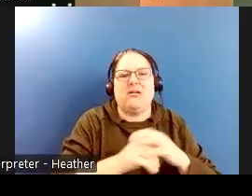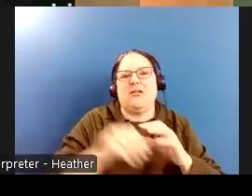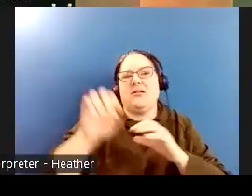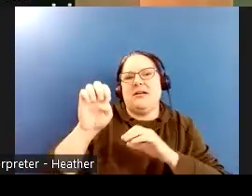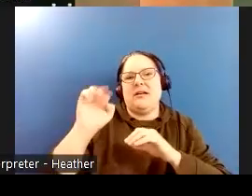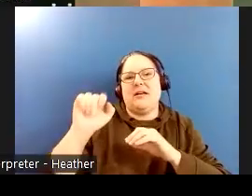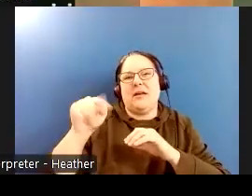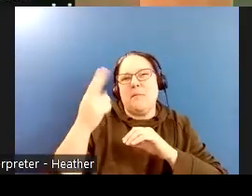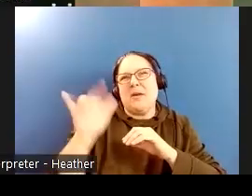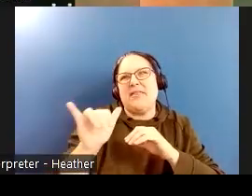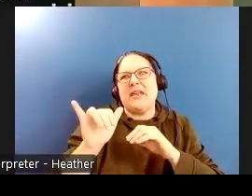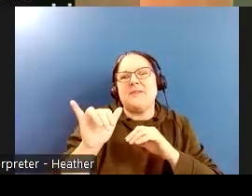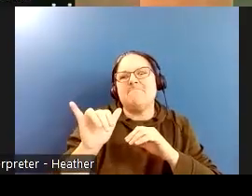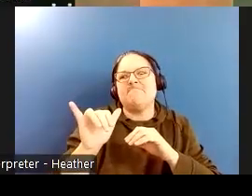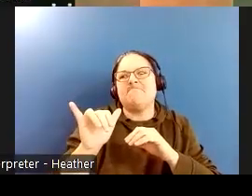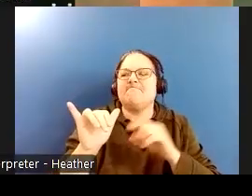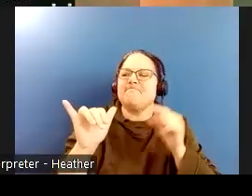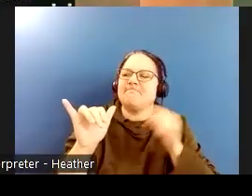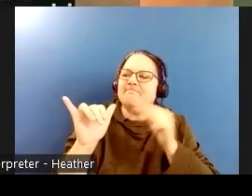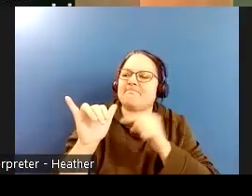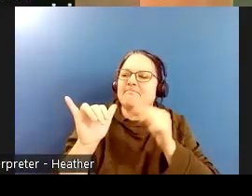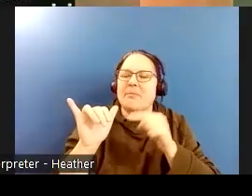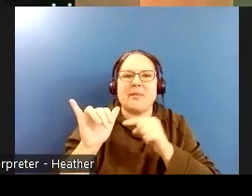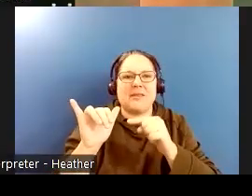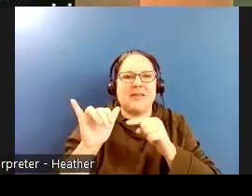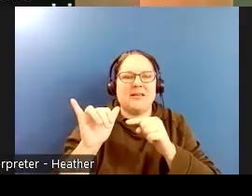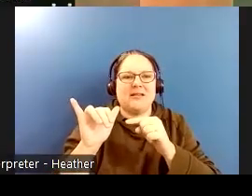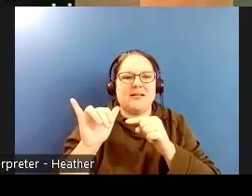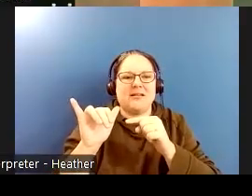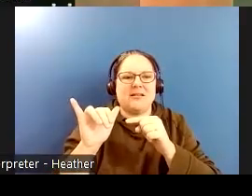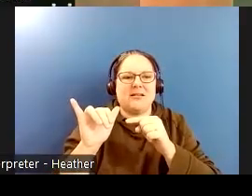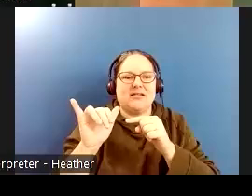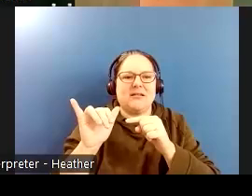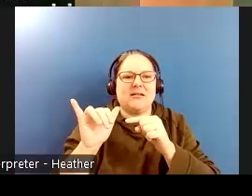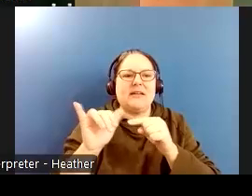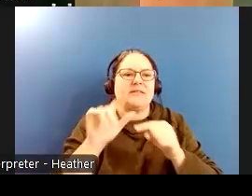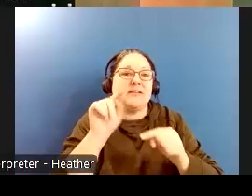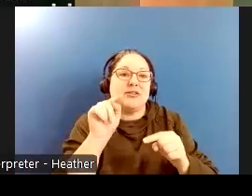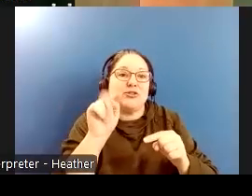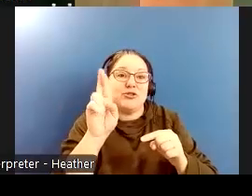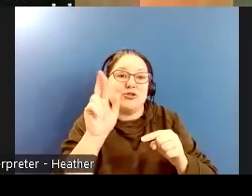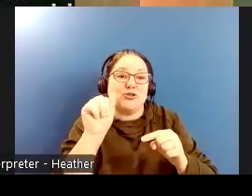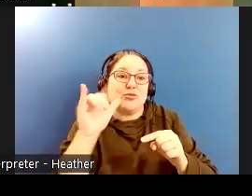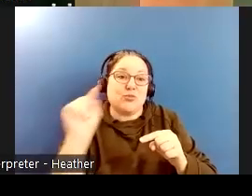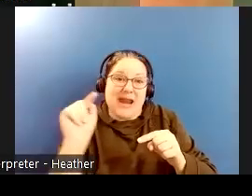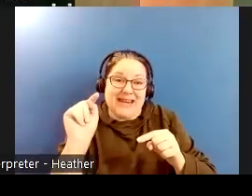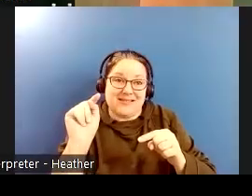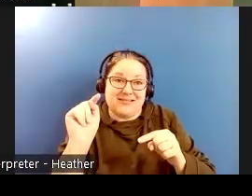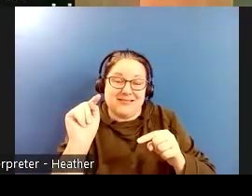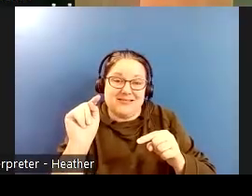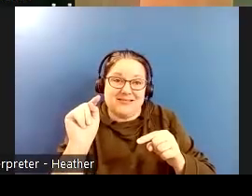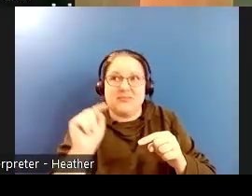uh a a trait rather than a state typically now can we can we enhance empathy I think we probably can